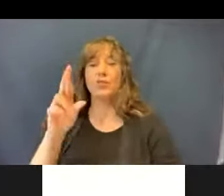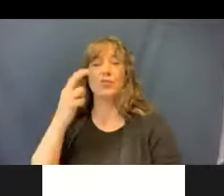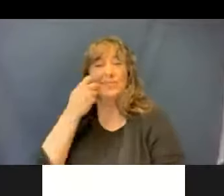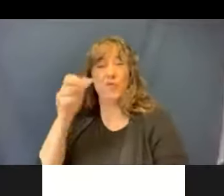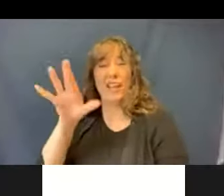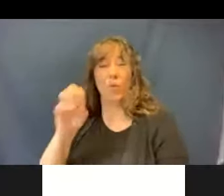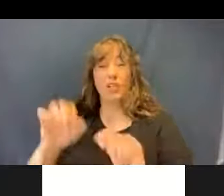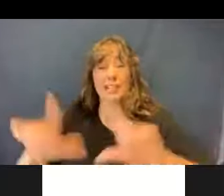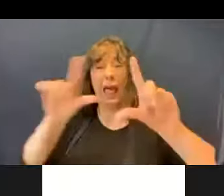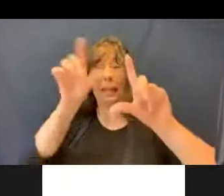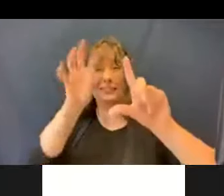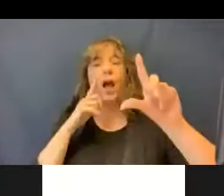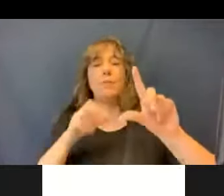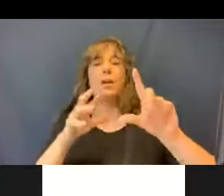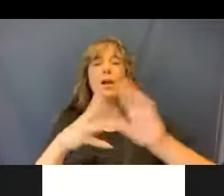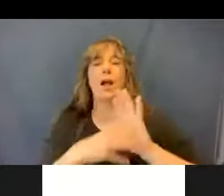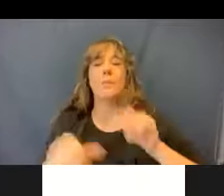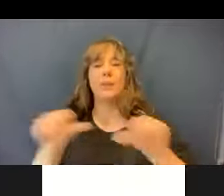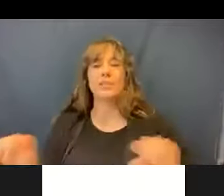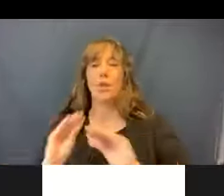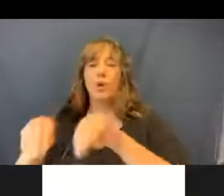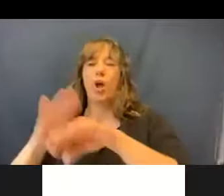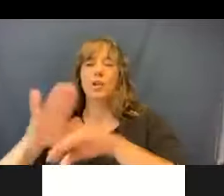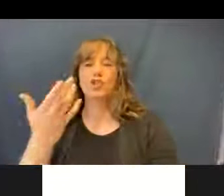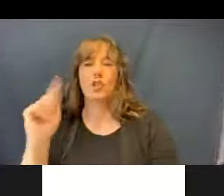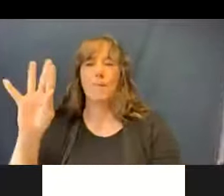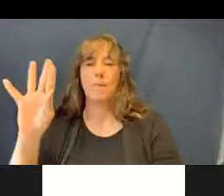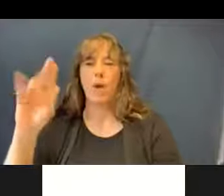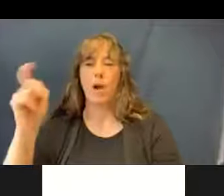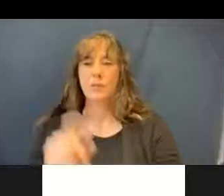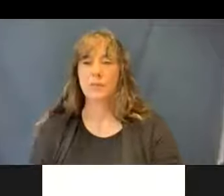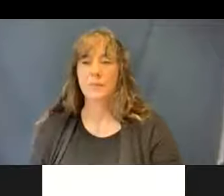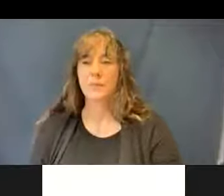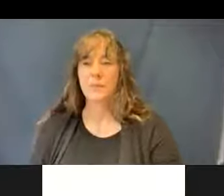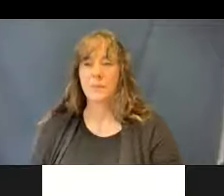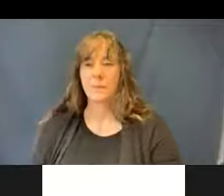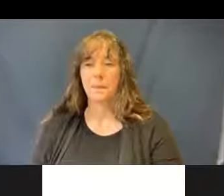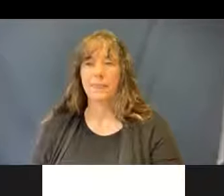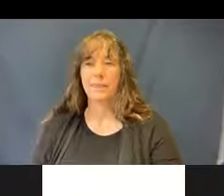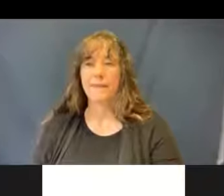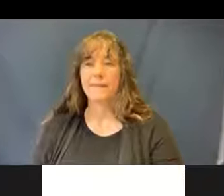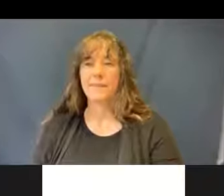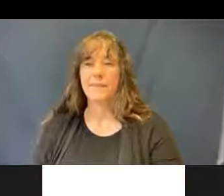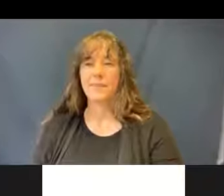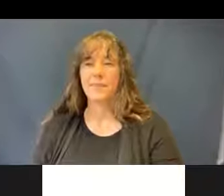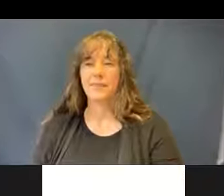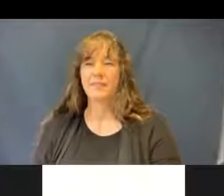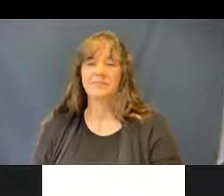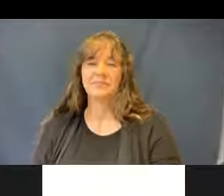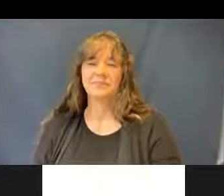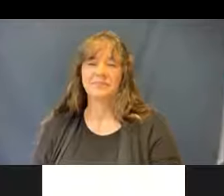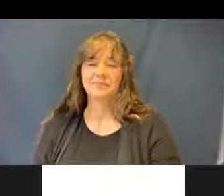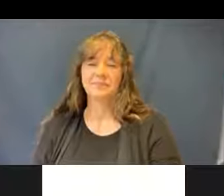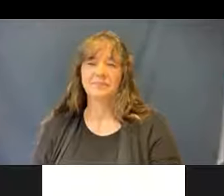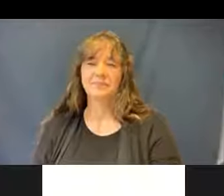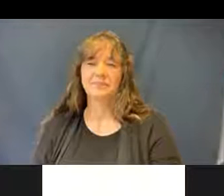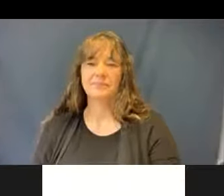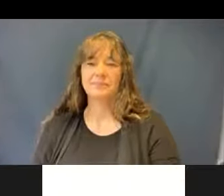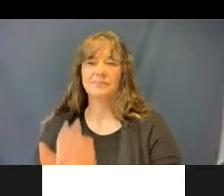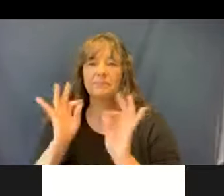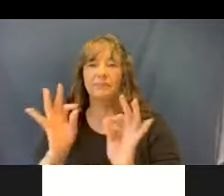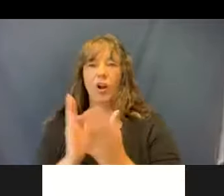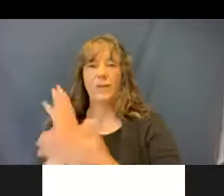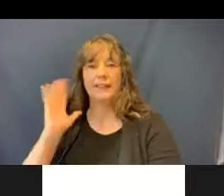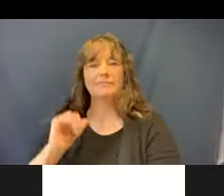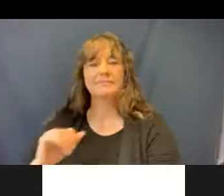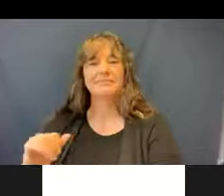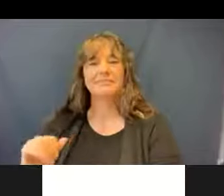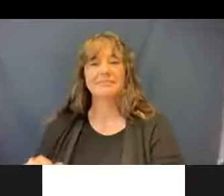paste the resources that Dr. Rastetter just talked about on chat as well. All righty.